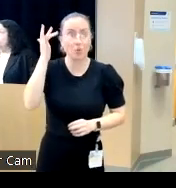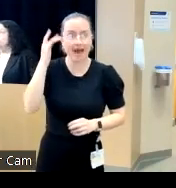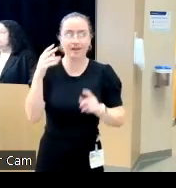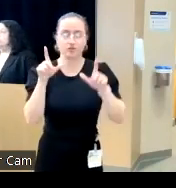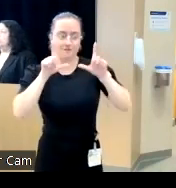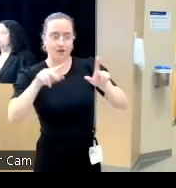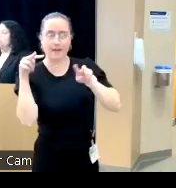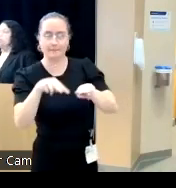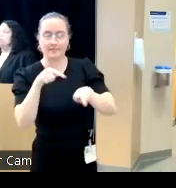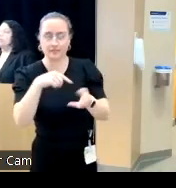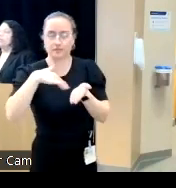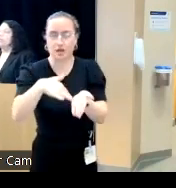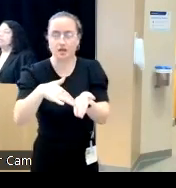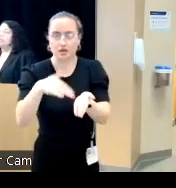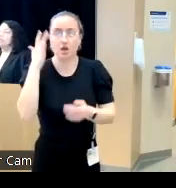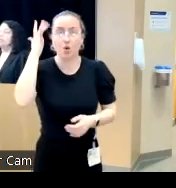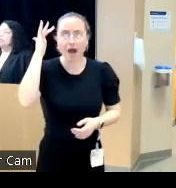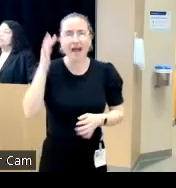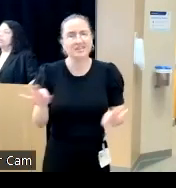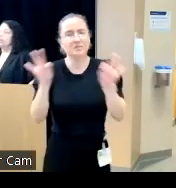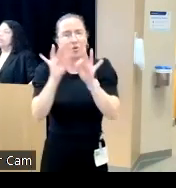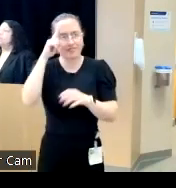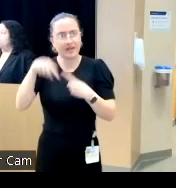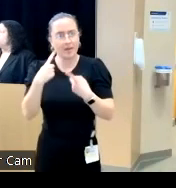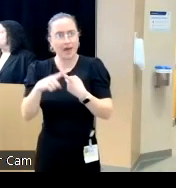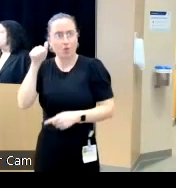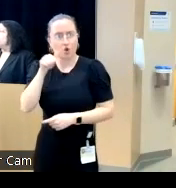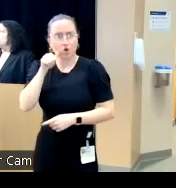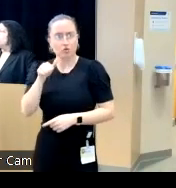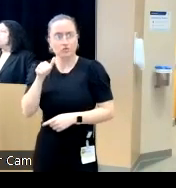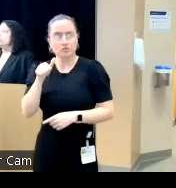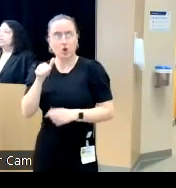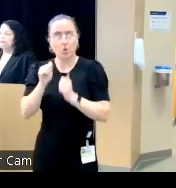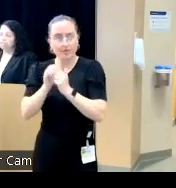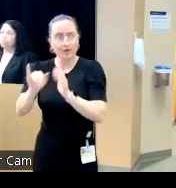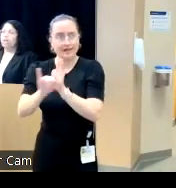important to think about girls in this intersectional way not just